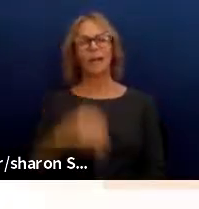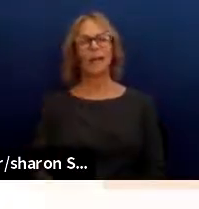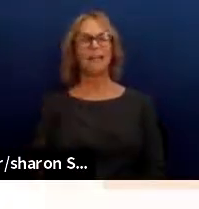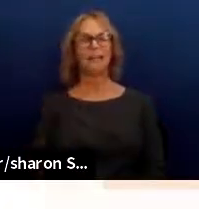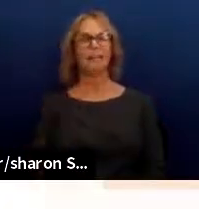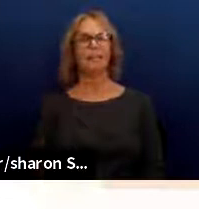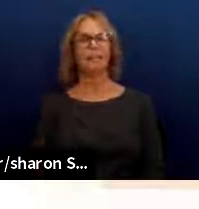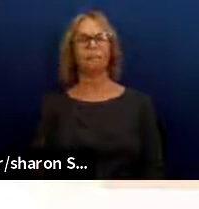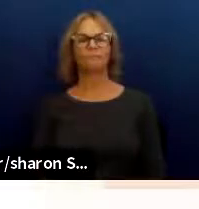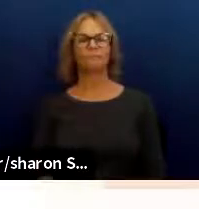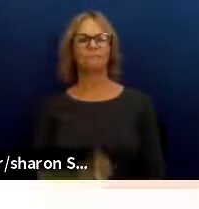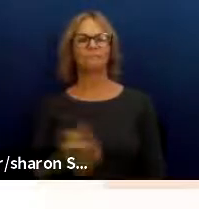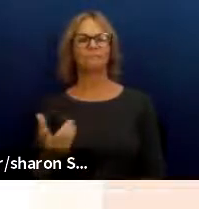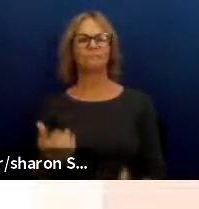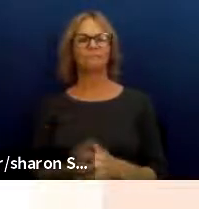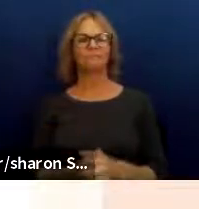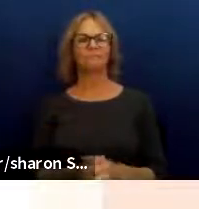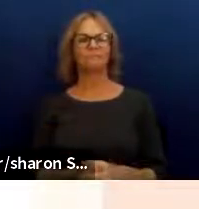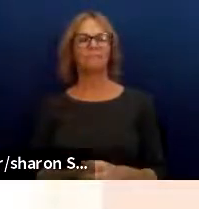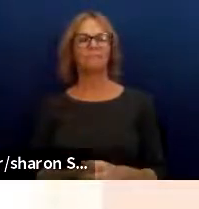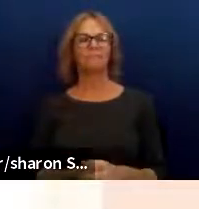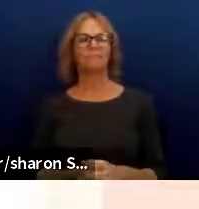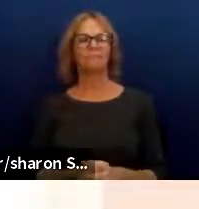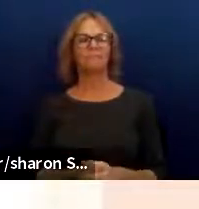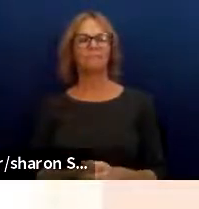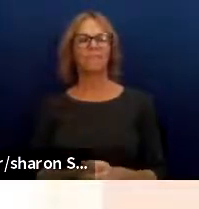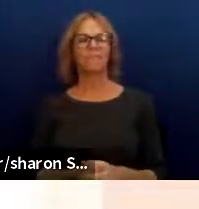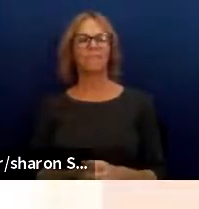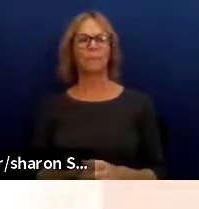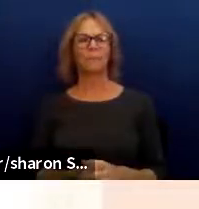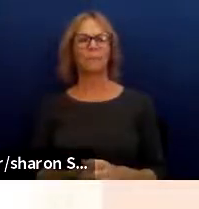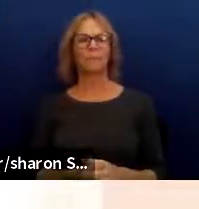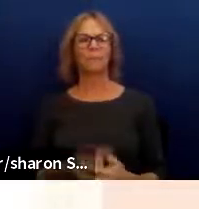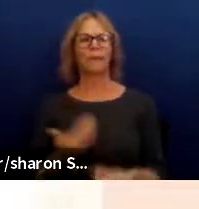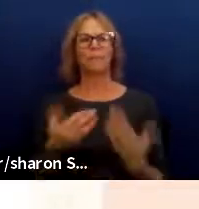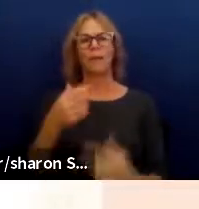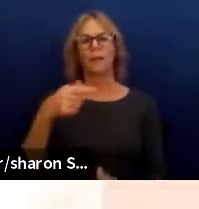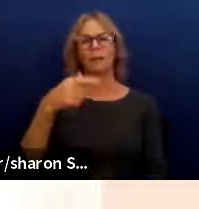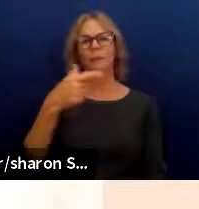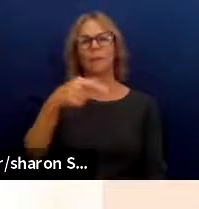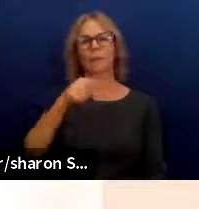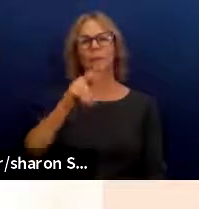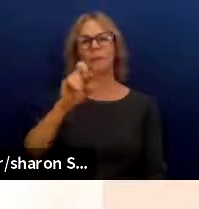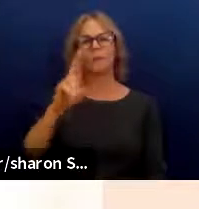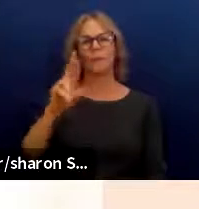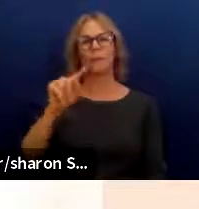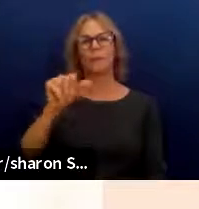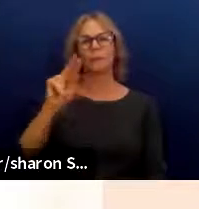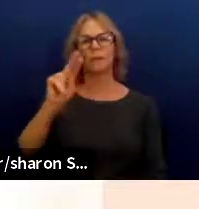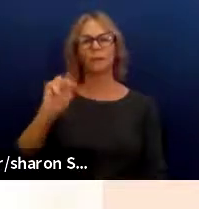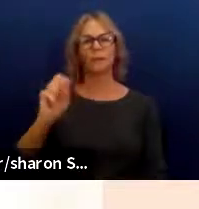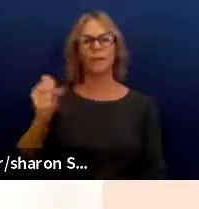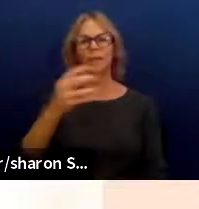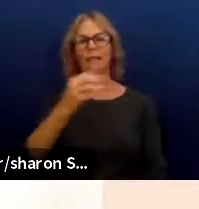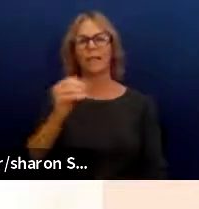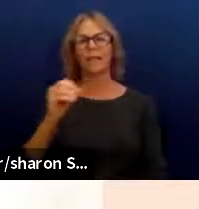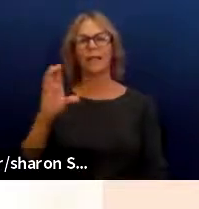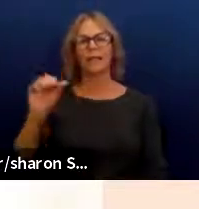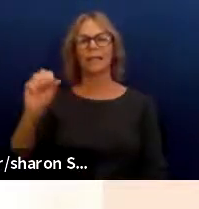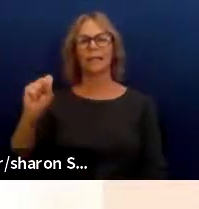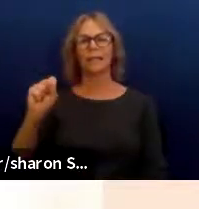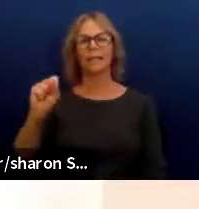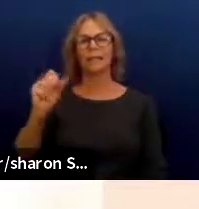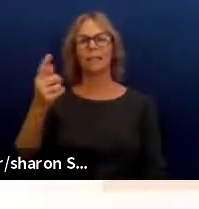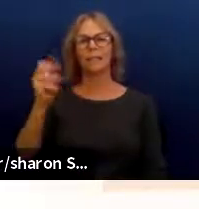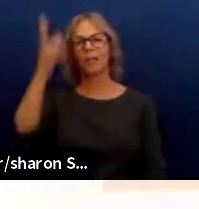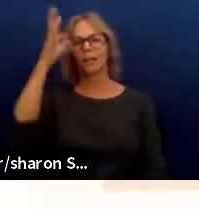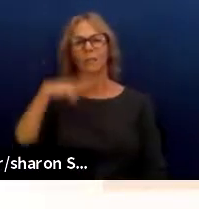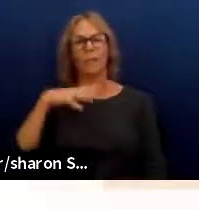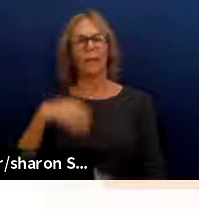man, for all you know, this might be a queer, trans man, and a straight cisgender man. You know, a man who identifies as straight, or